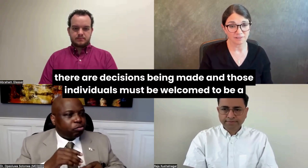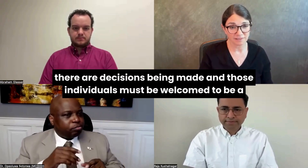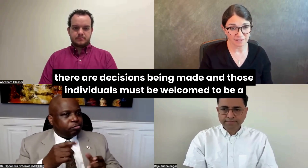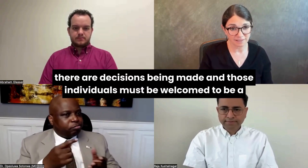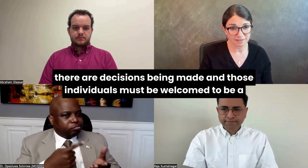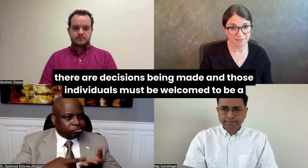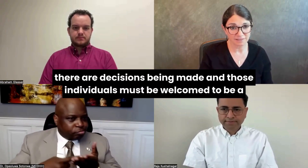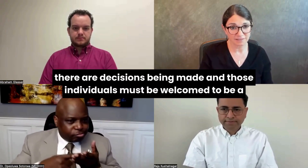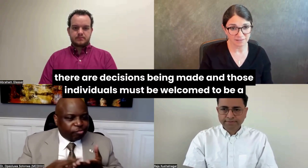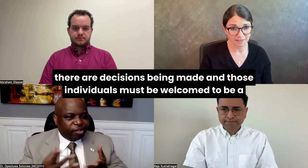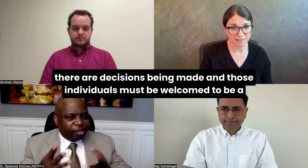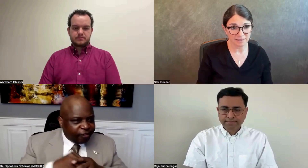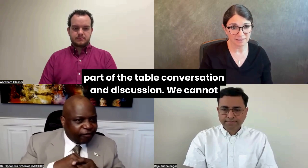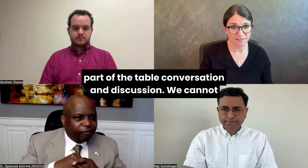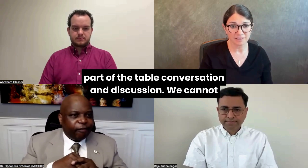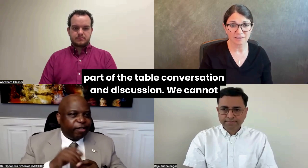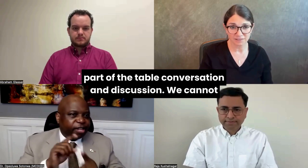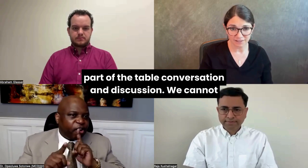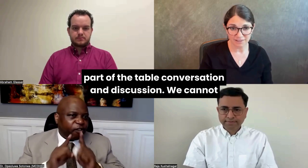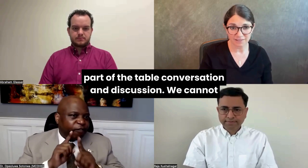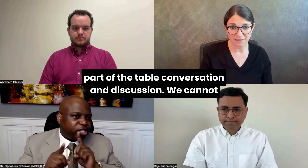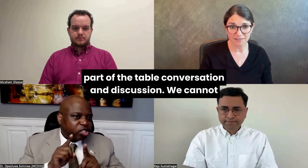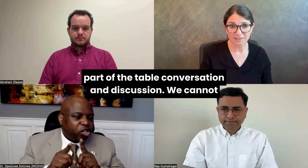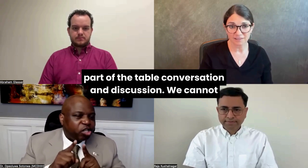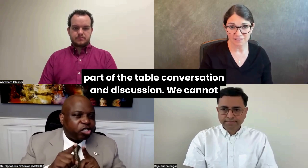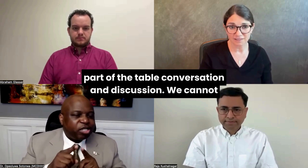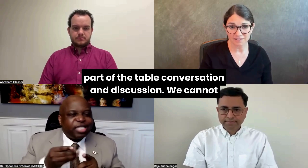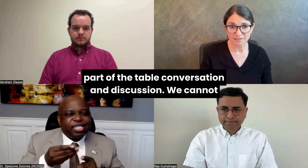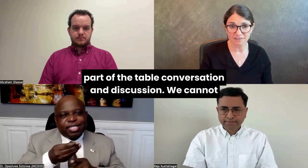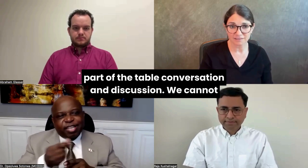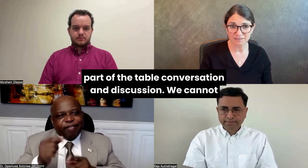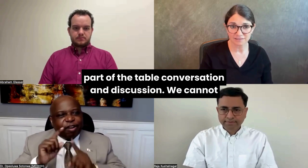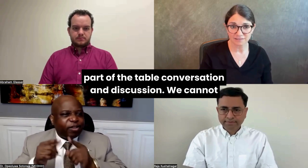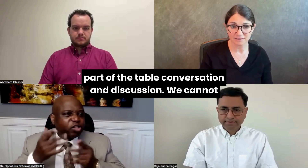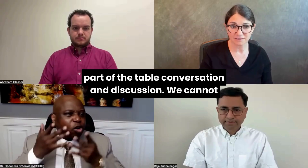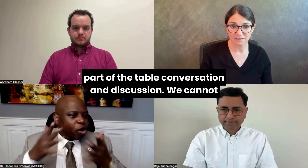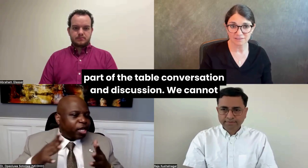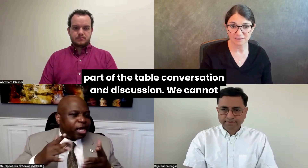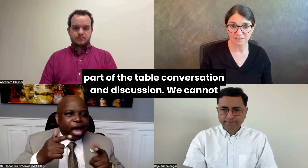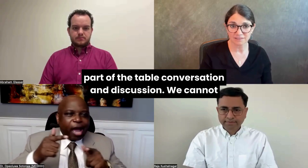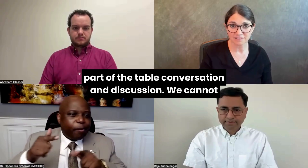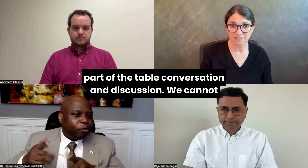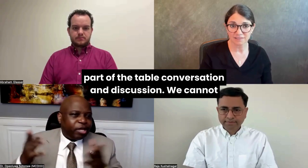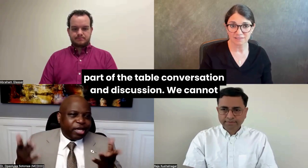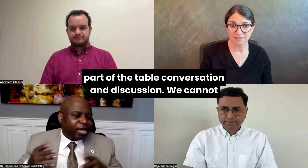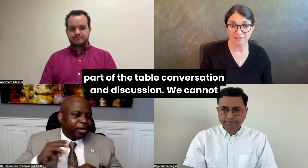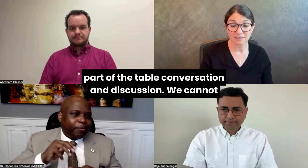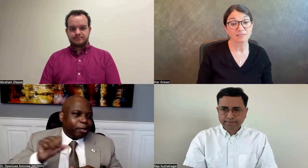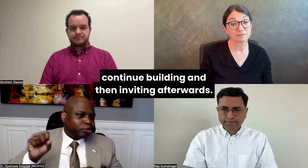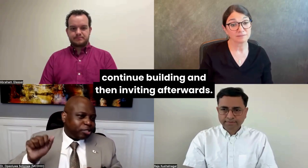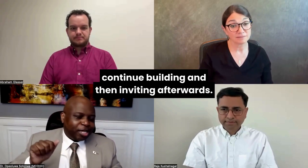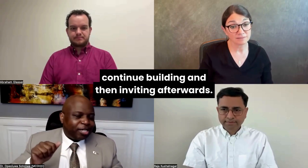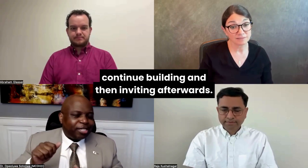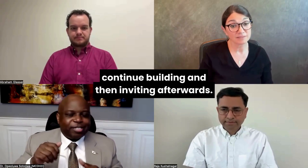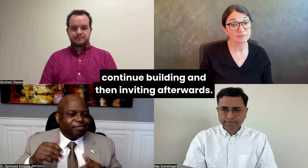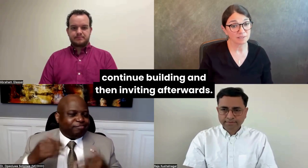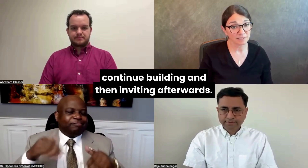part of the table conversation and discussion. We cannot continue building and then inviting afterwards.